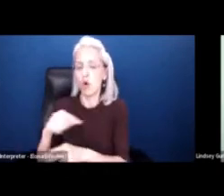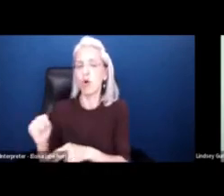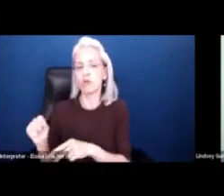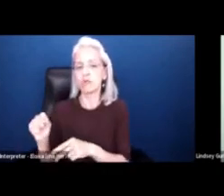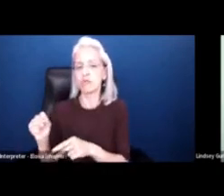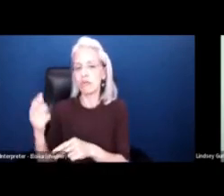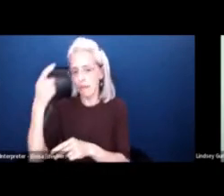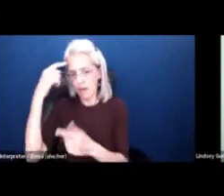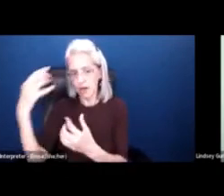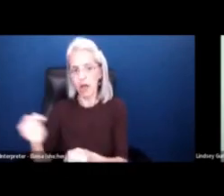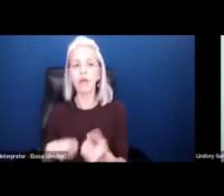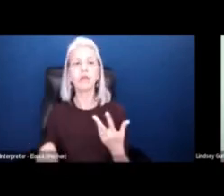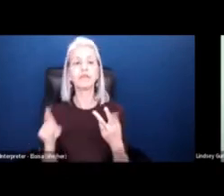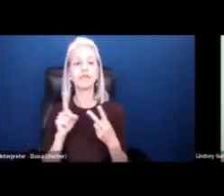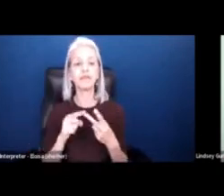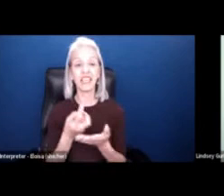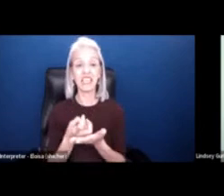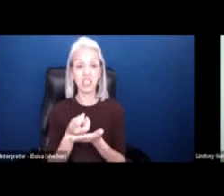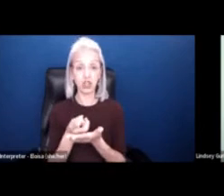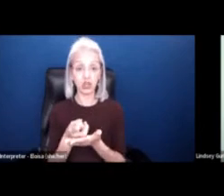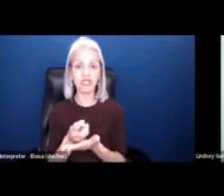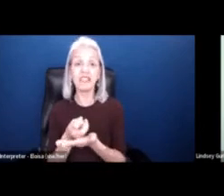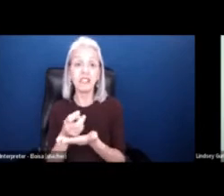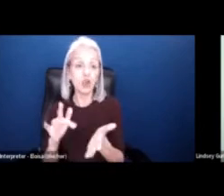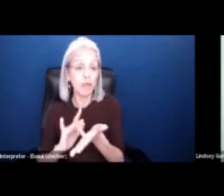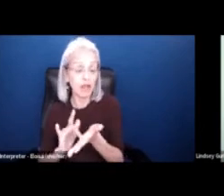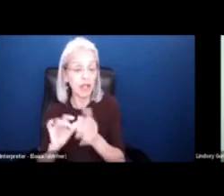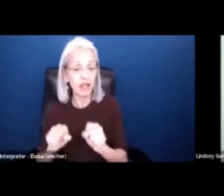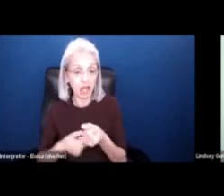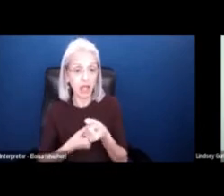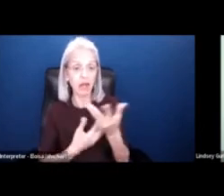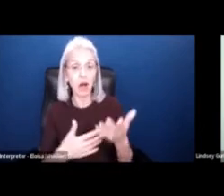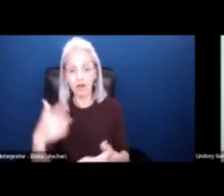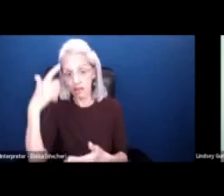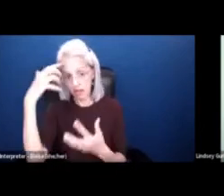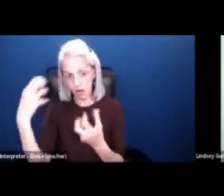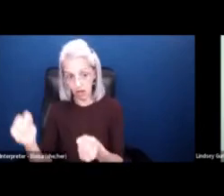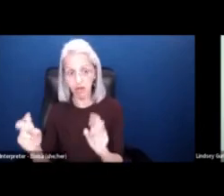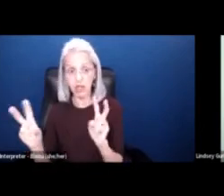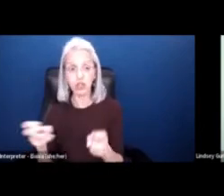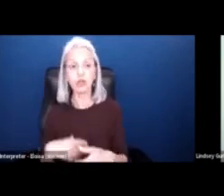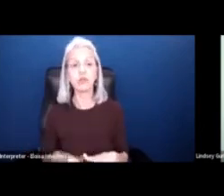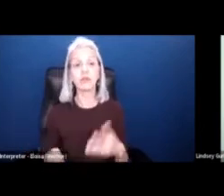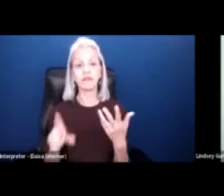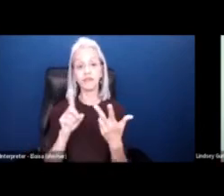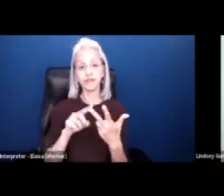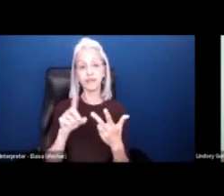fairly common in this population also seizure medications can cause mental health issues, dysautonomia. And so this is a